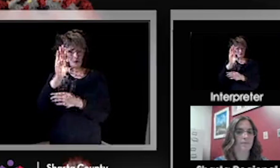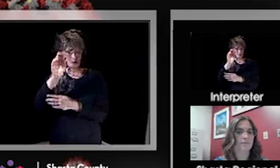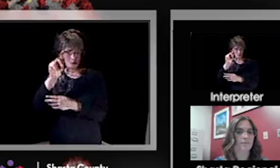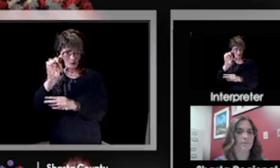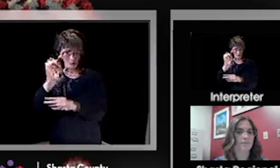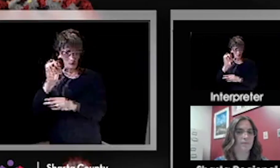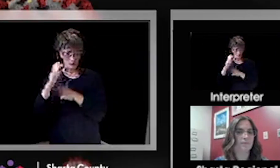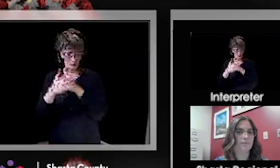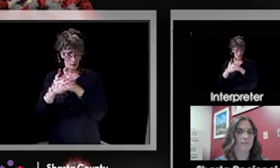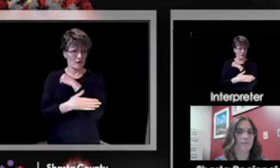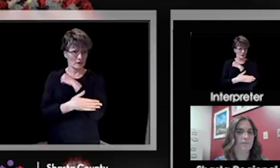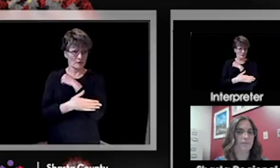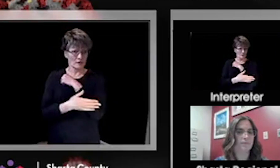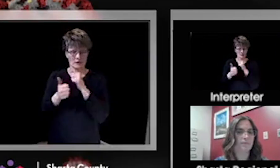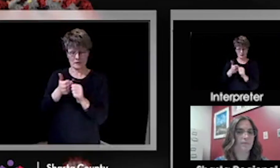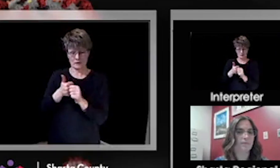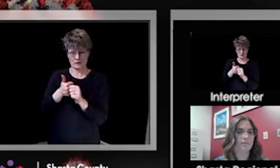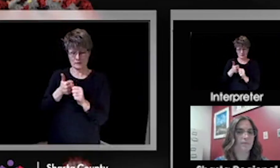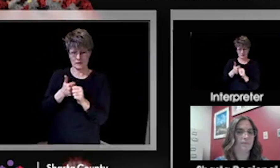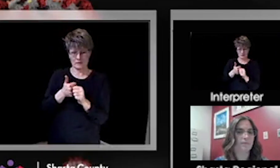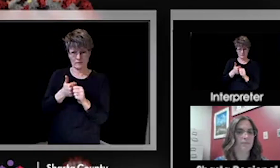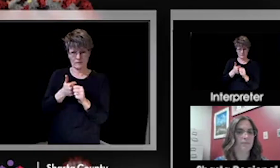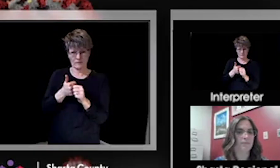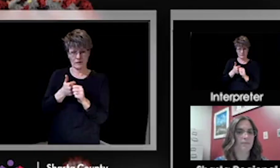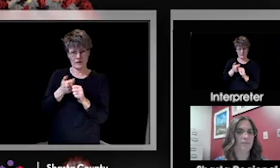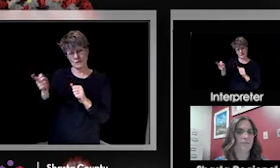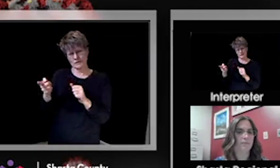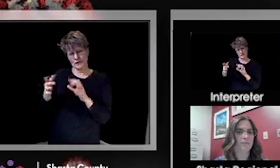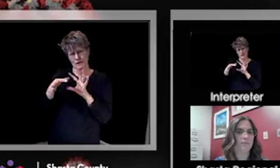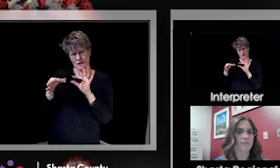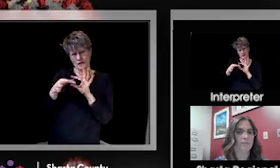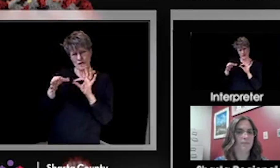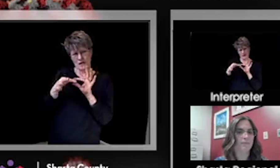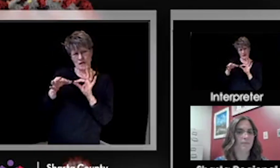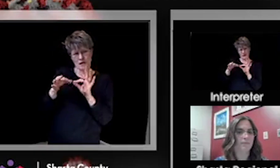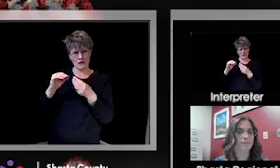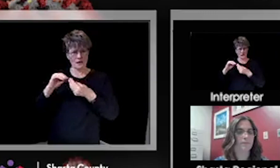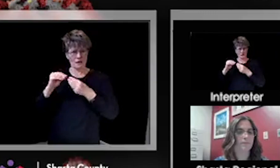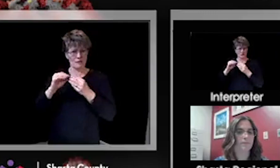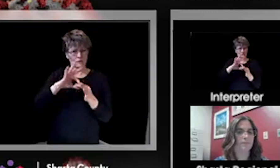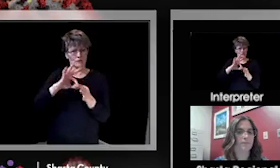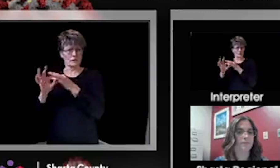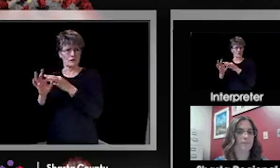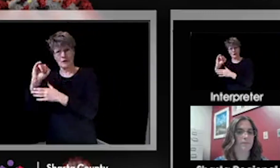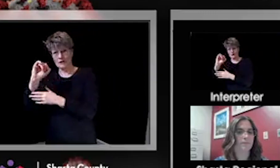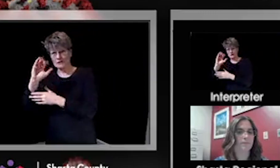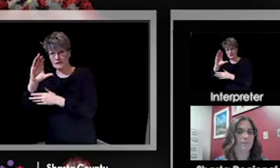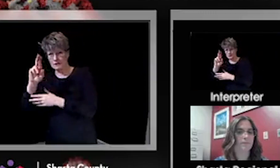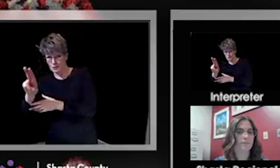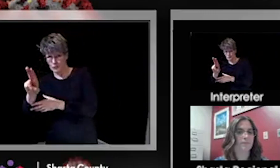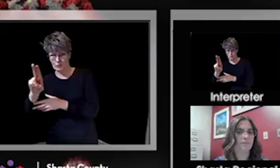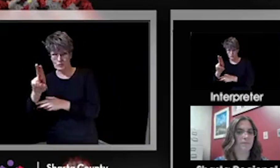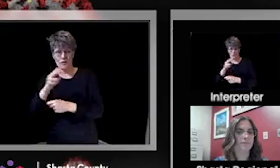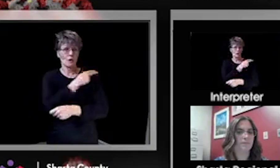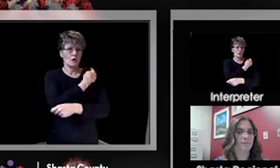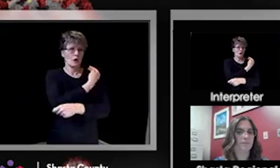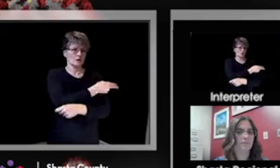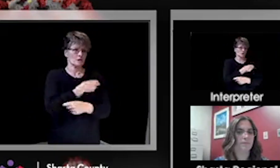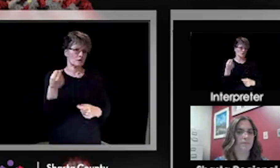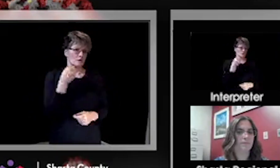he giving ICUs or hospitalizations? I believe all of that was in there, but the